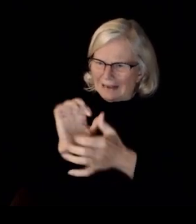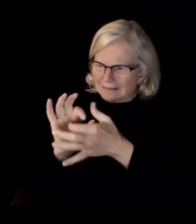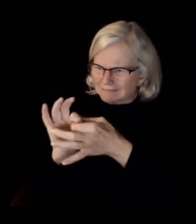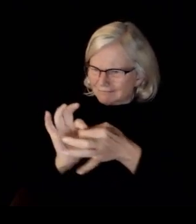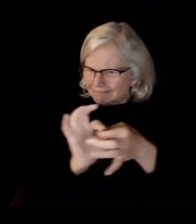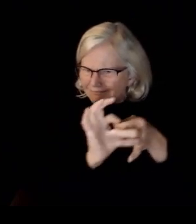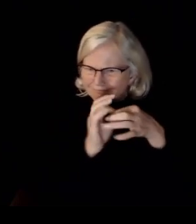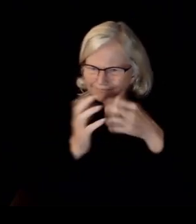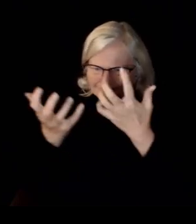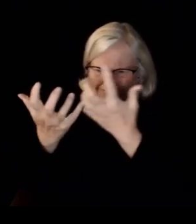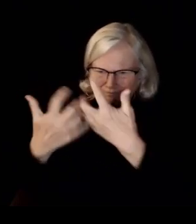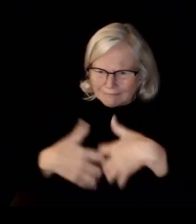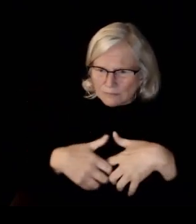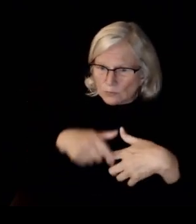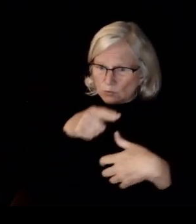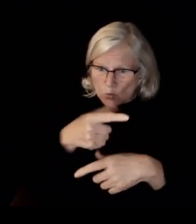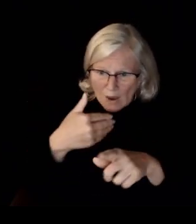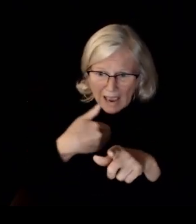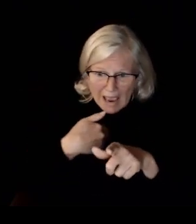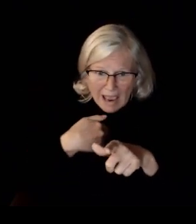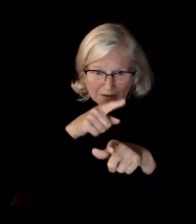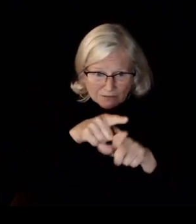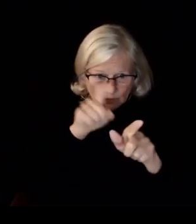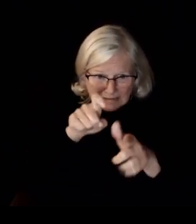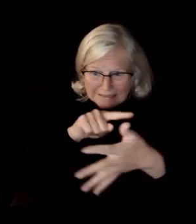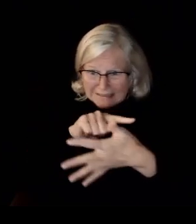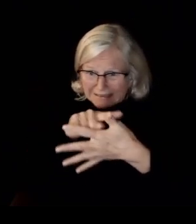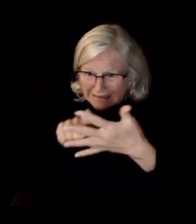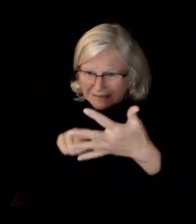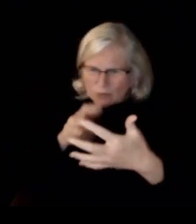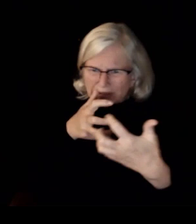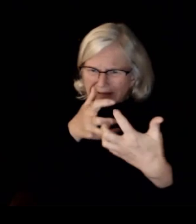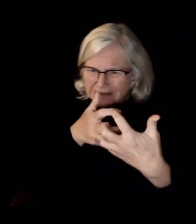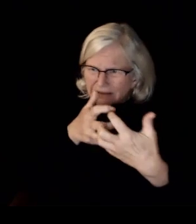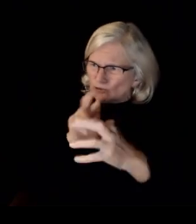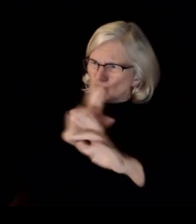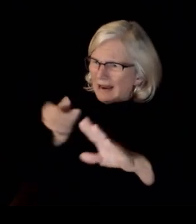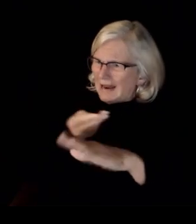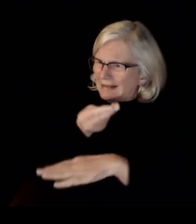and platforms that that at least at that point in time aren't struggling with the you know